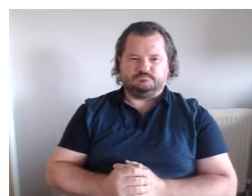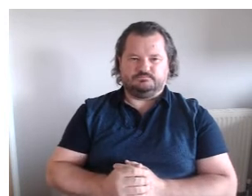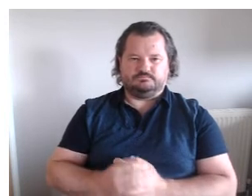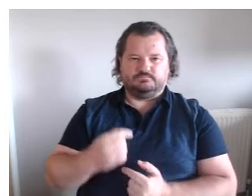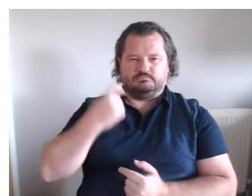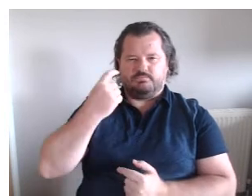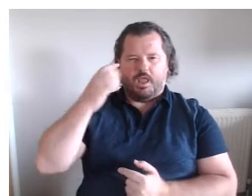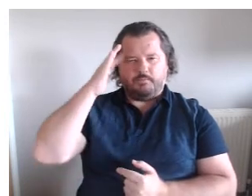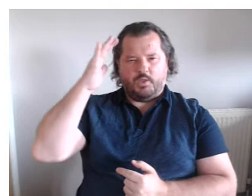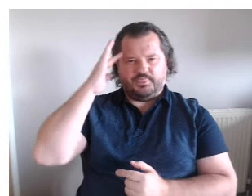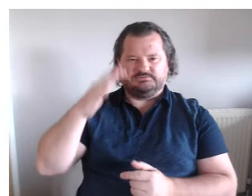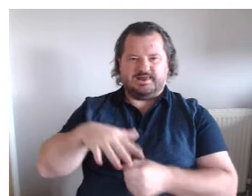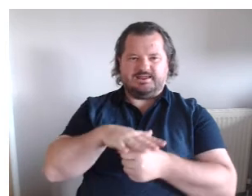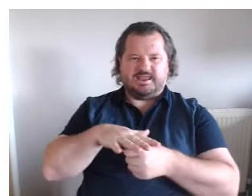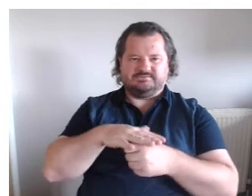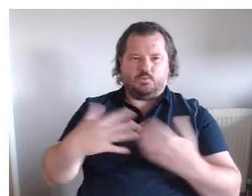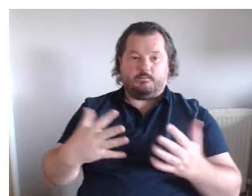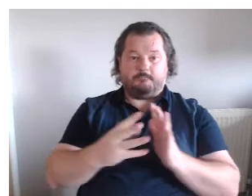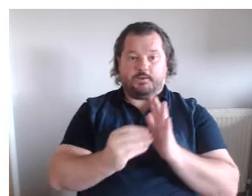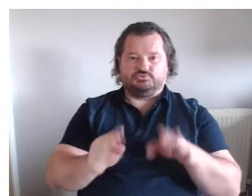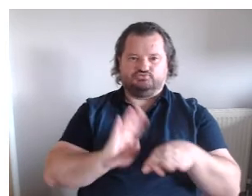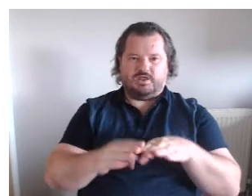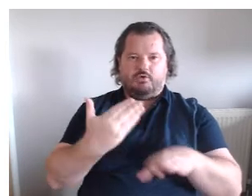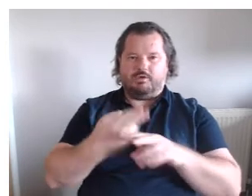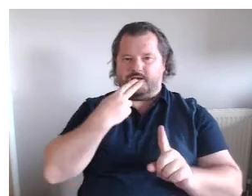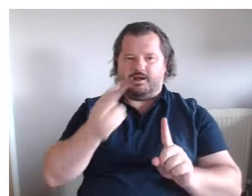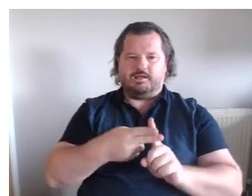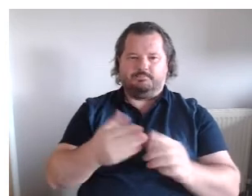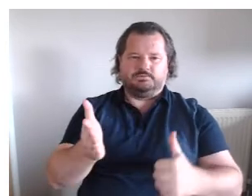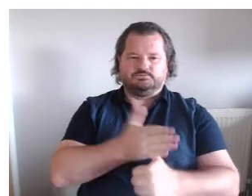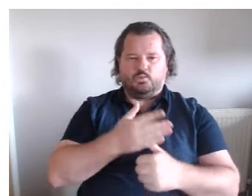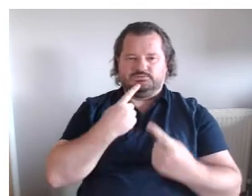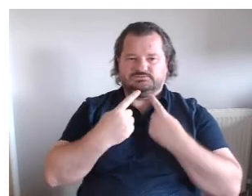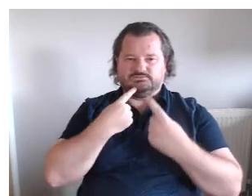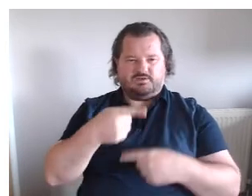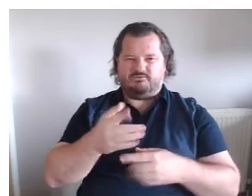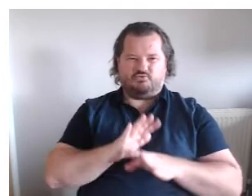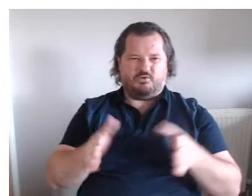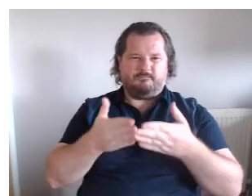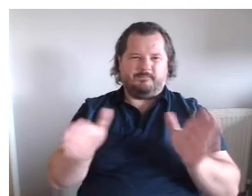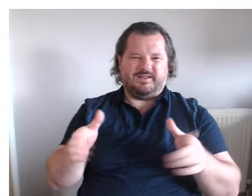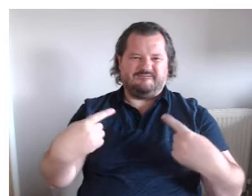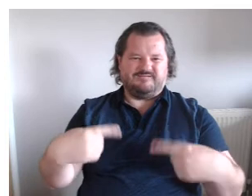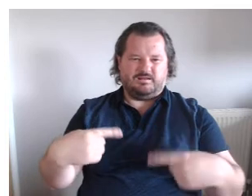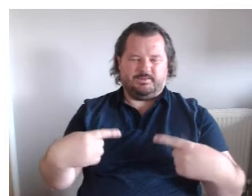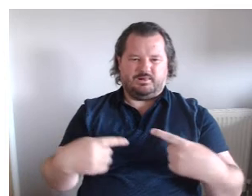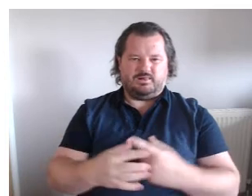We consider the hypothetical case where a model is trained on a labelled source dataset which is not publicly available.